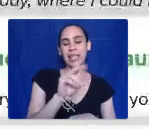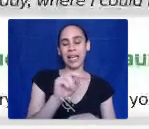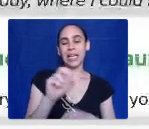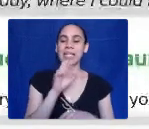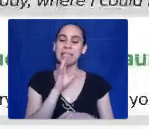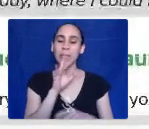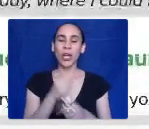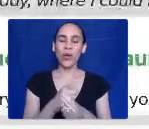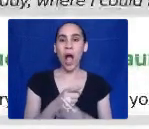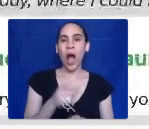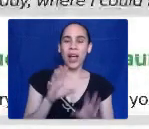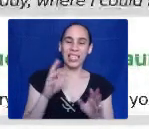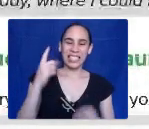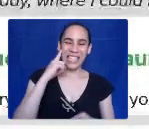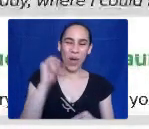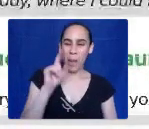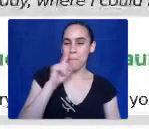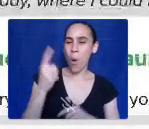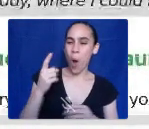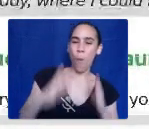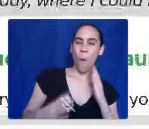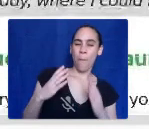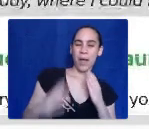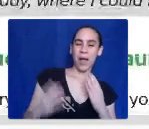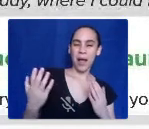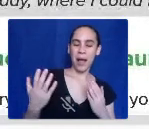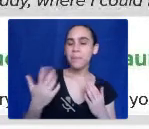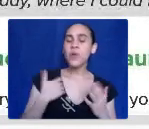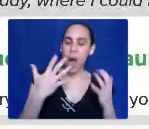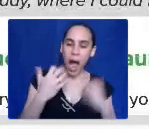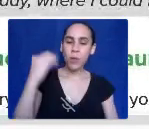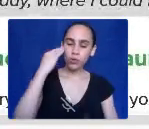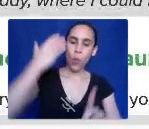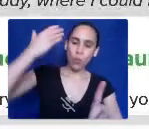it just becomes like super boring and i want to get to know you right what are you good at